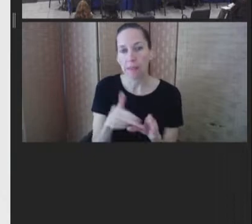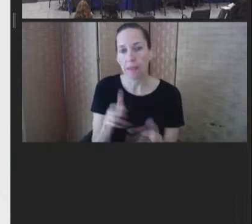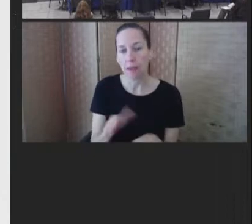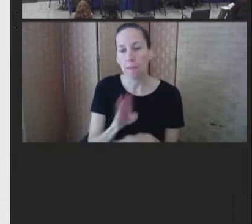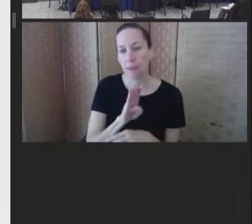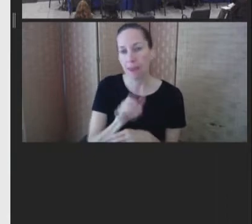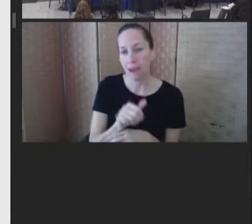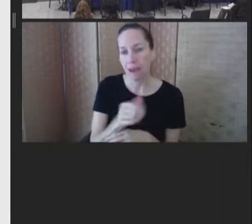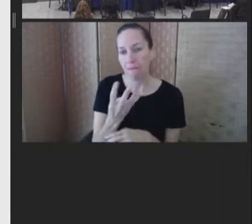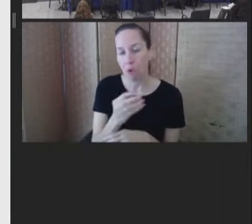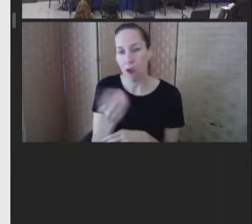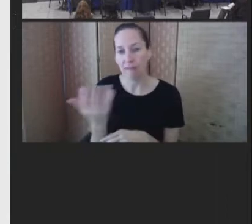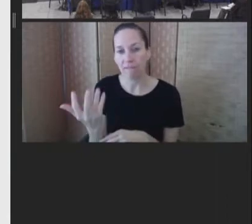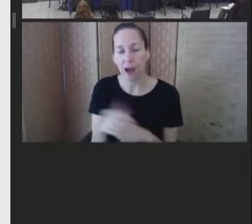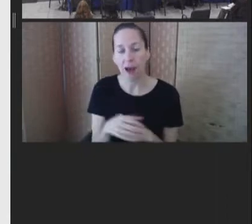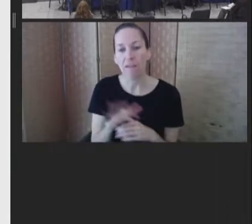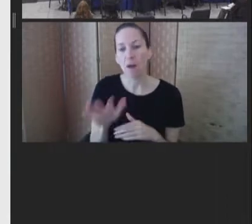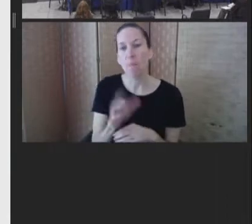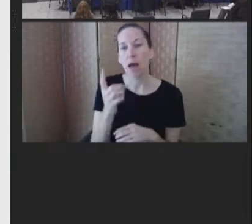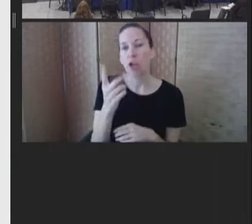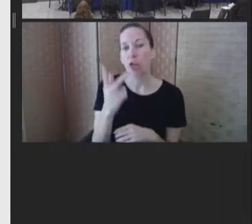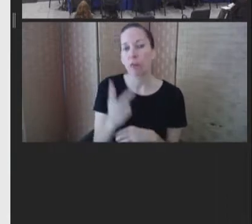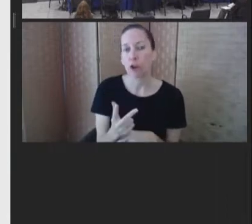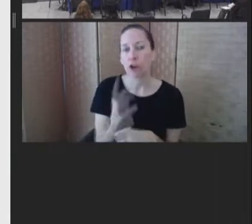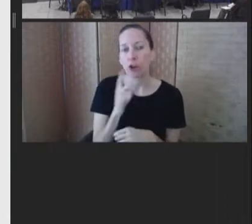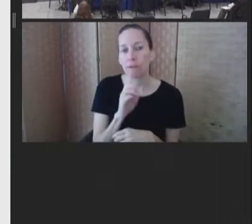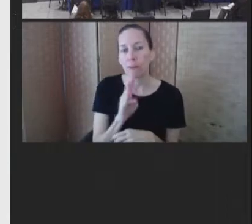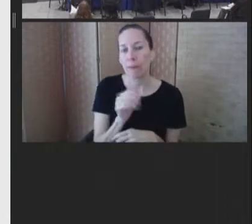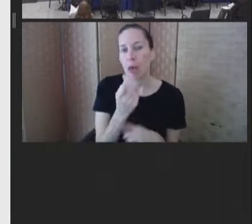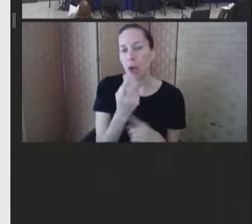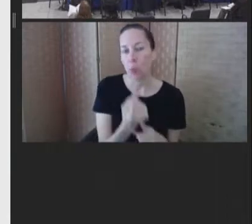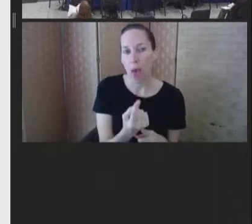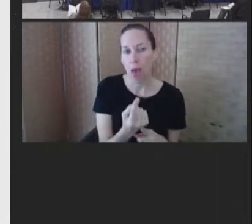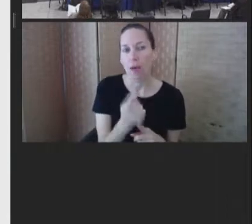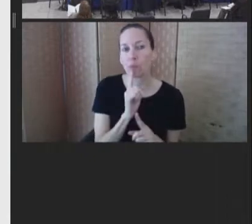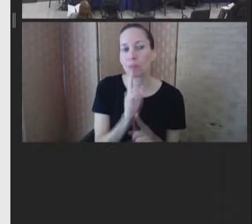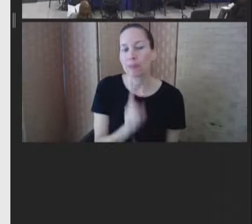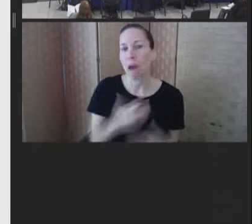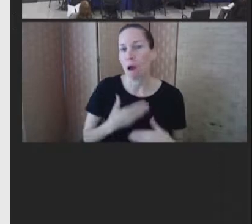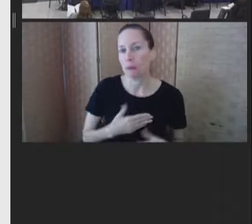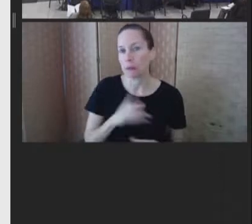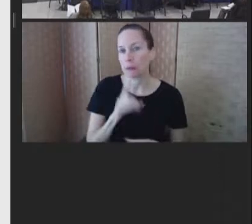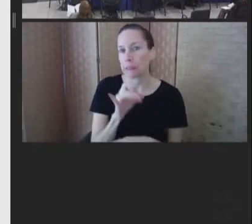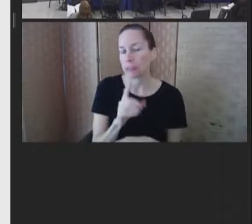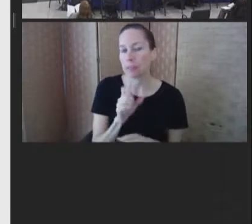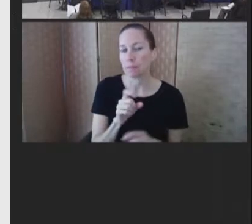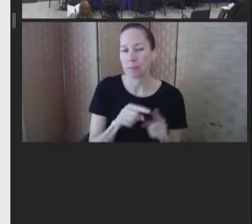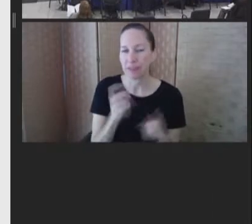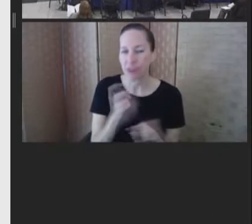third of those titers serve for BA.1. But it's hard to draw conclusion on partial data. Next.